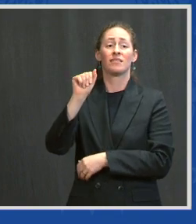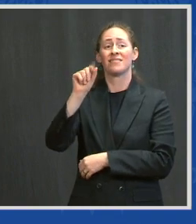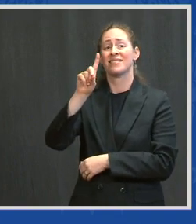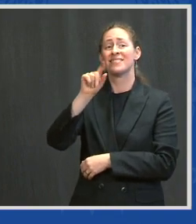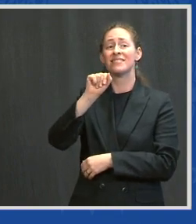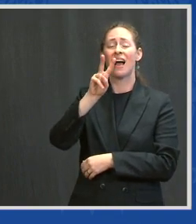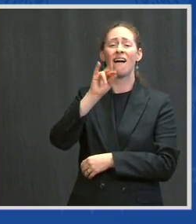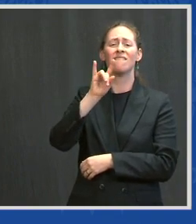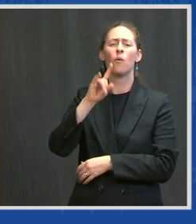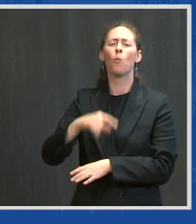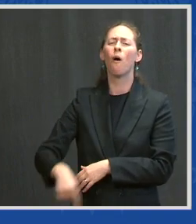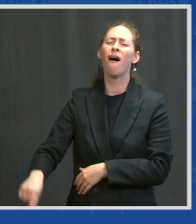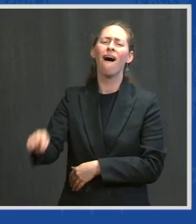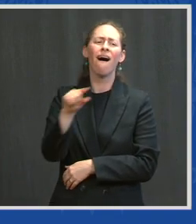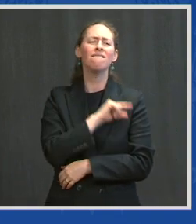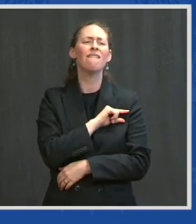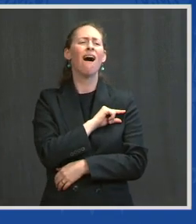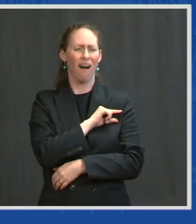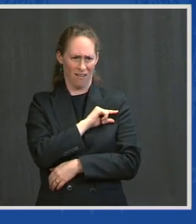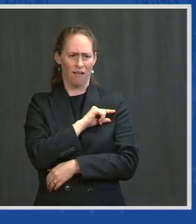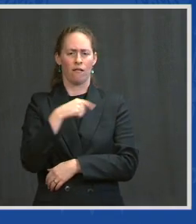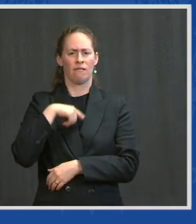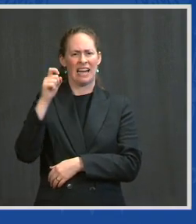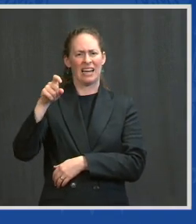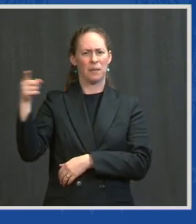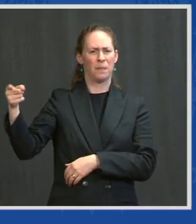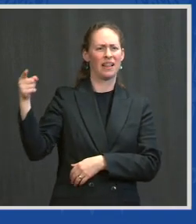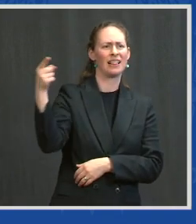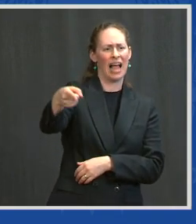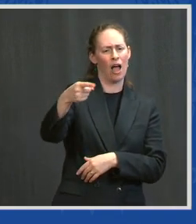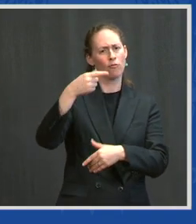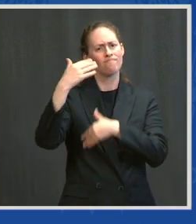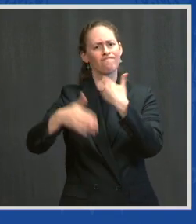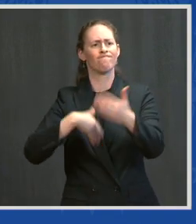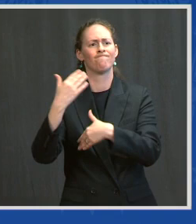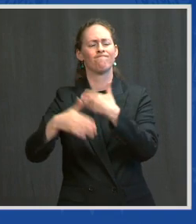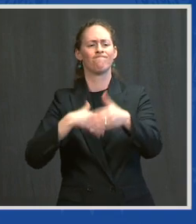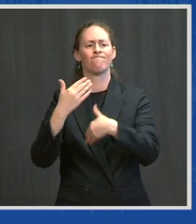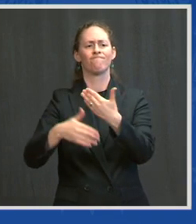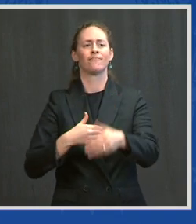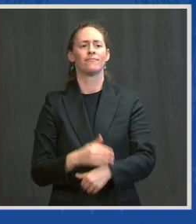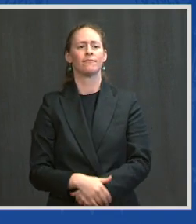that we desperately need to fill. As Vice President, I pushed hard to lift the freeze